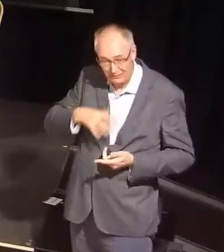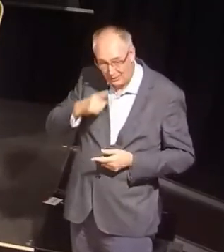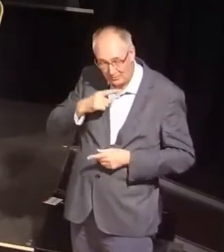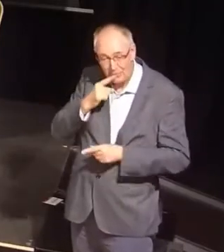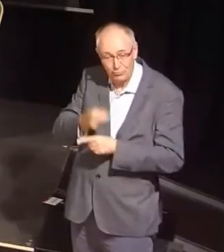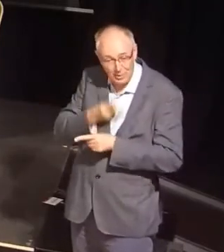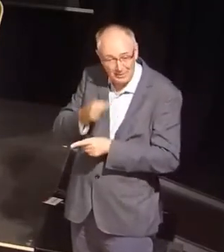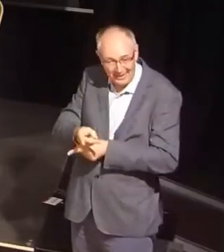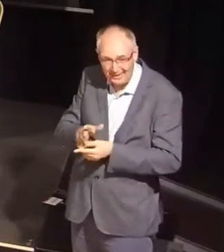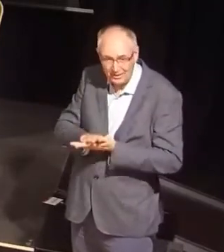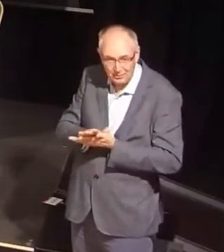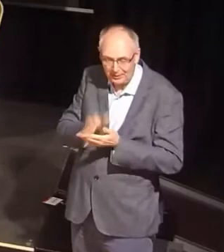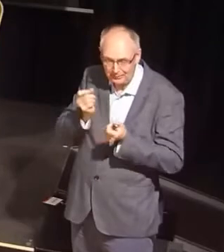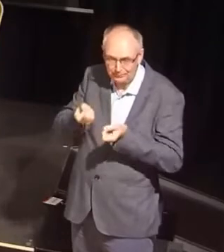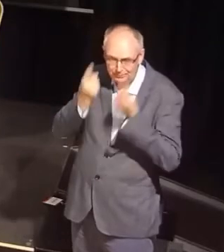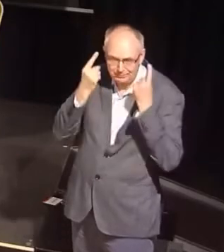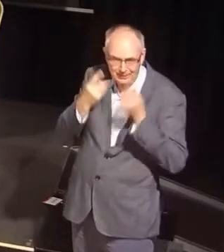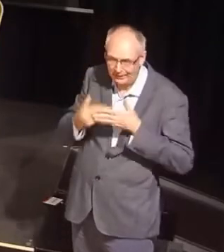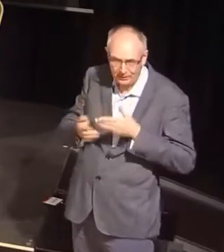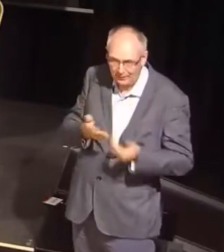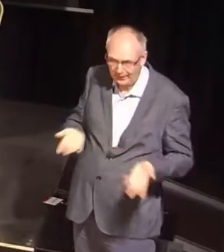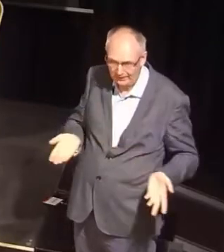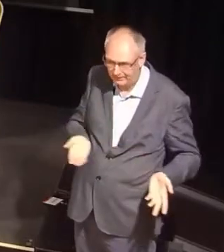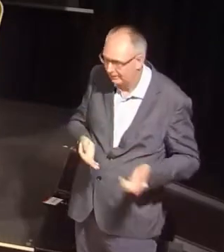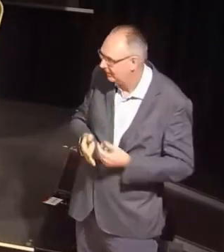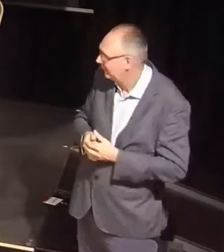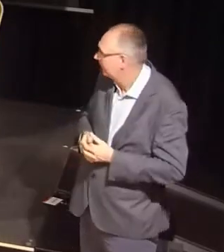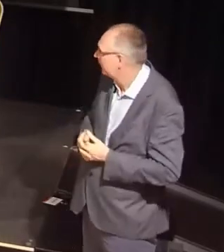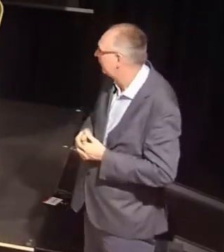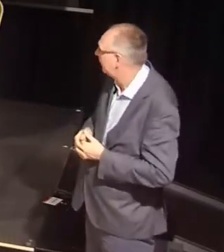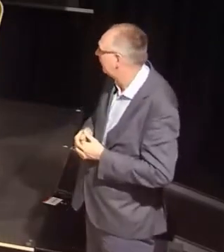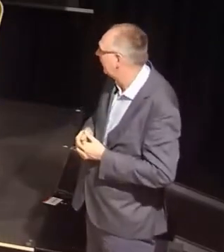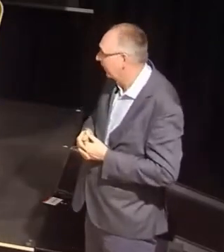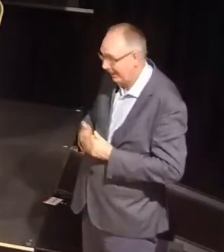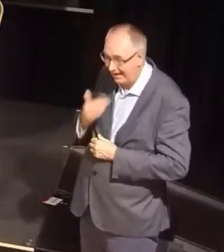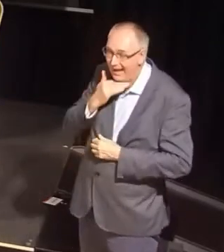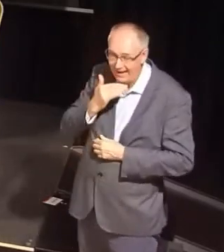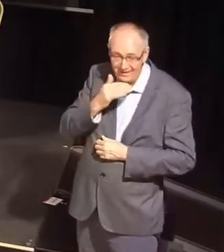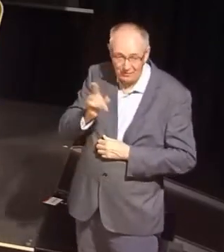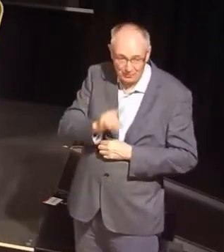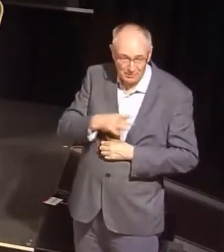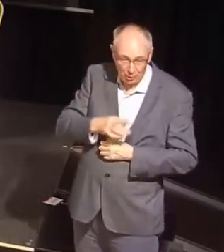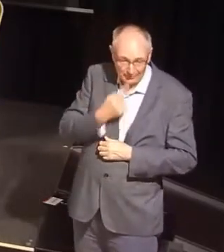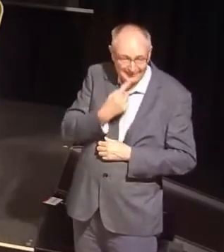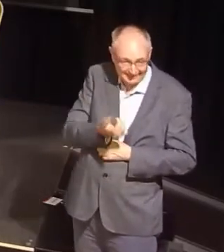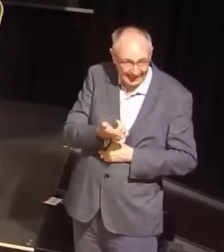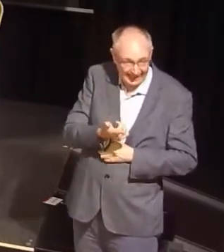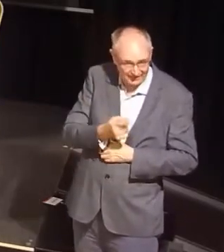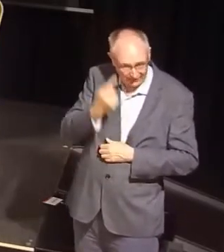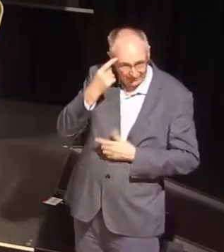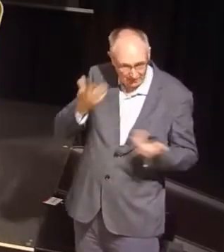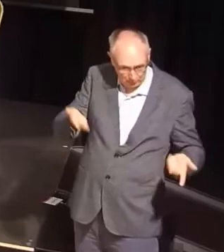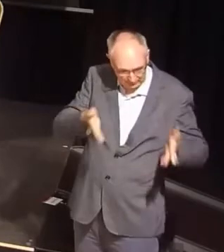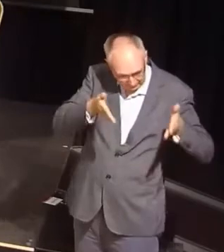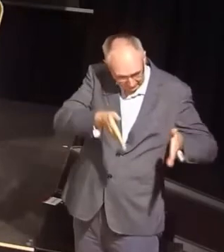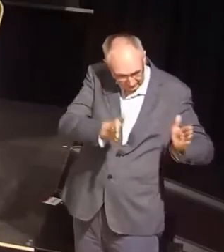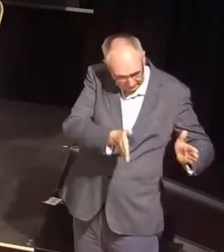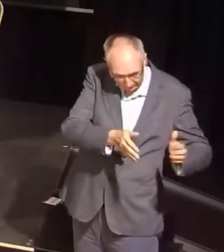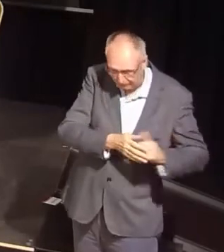it's irrelevant, you are not getting that. Enough people have told you today. But most importantly these are all functions